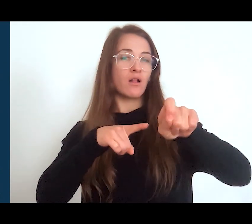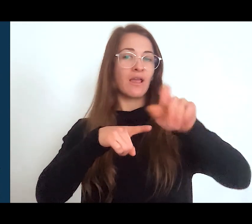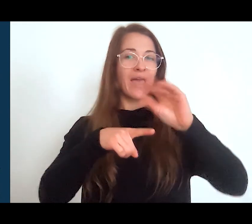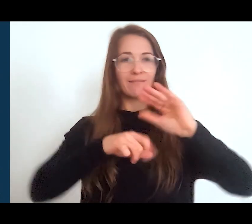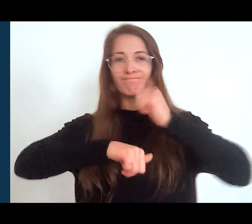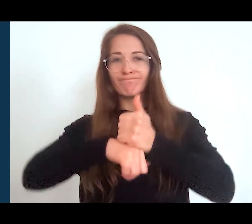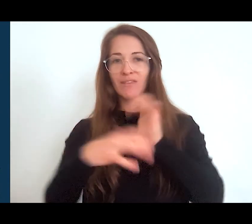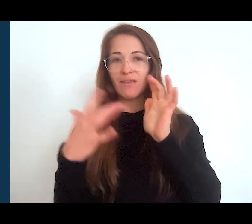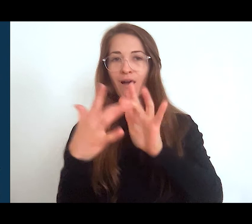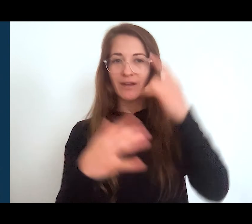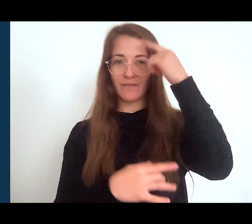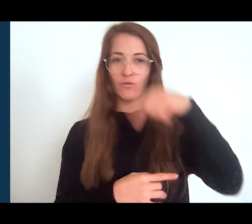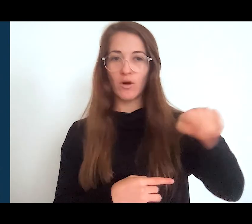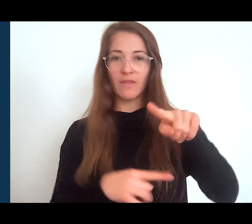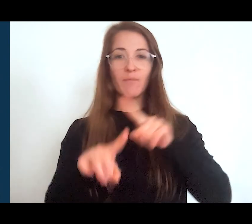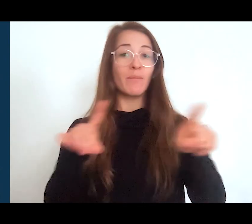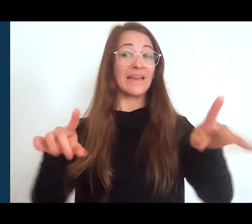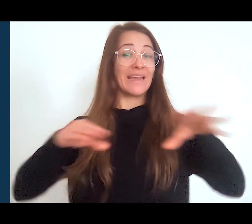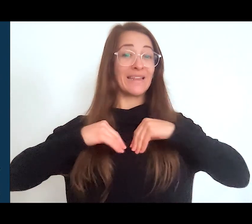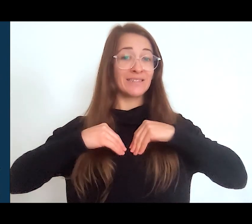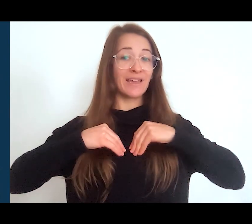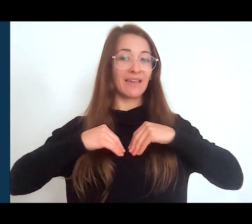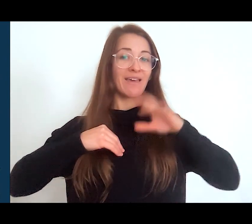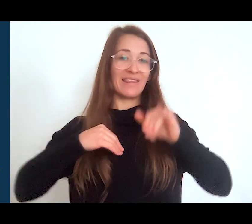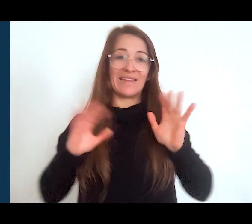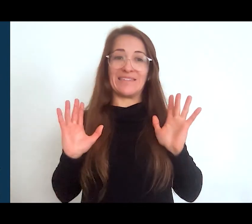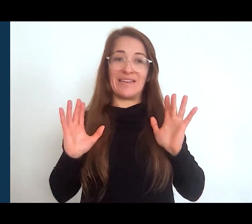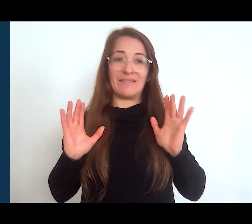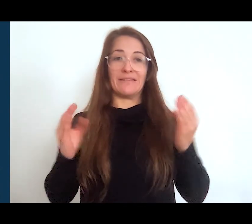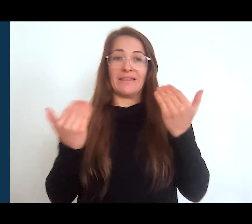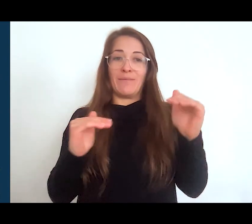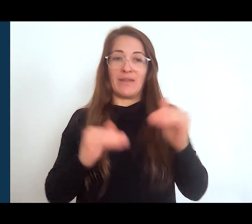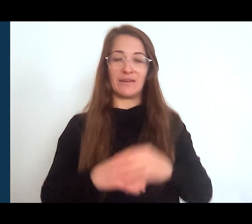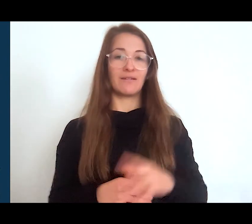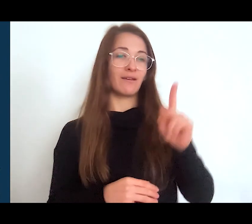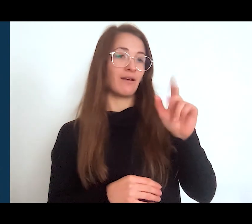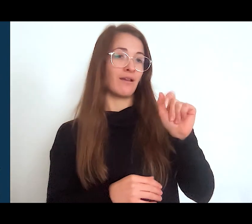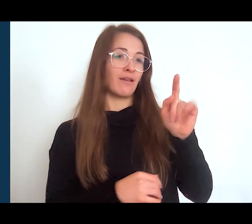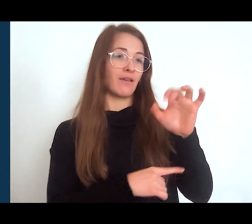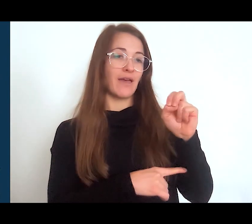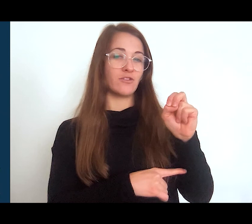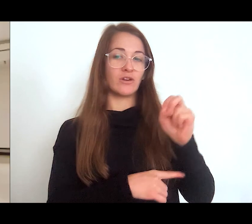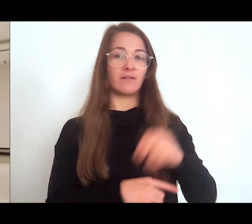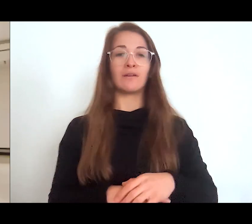UP THE CALL AND GET THE INITIAL CONTACT DONE FOR THEM. INTAKE THAT IS AS FAR AS WE GO.